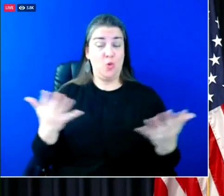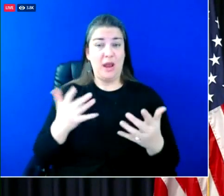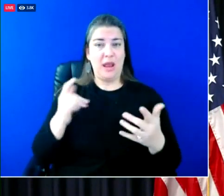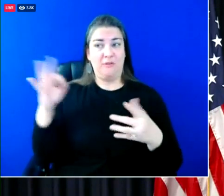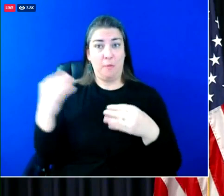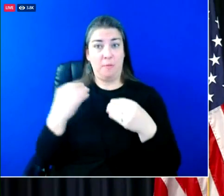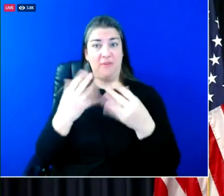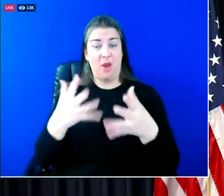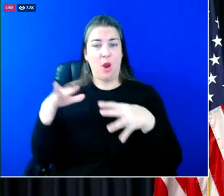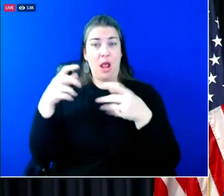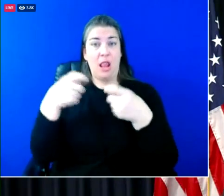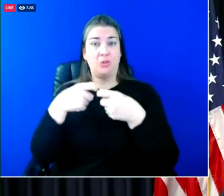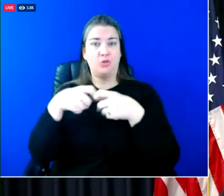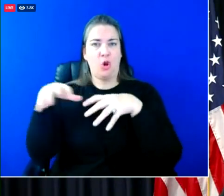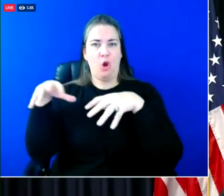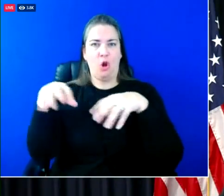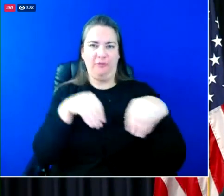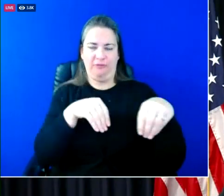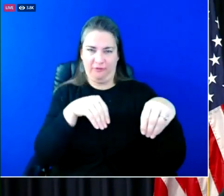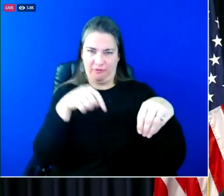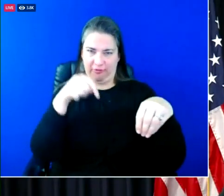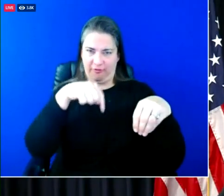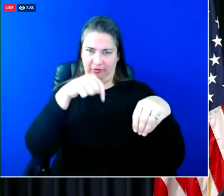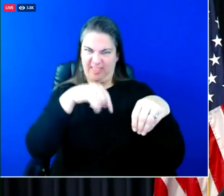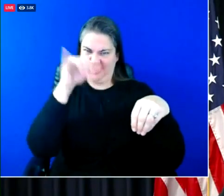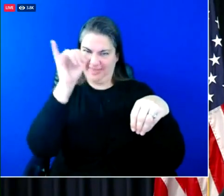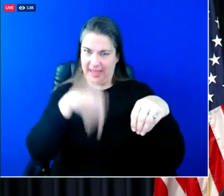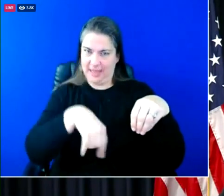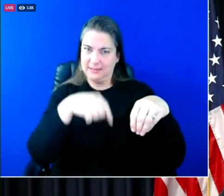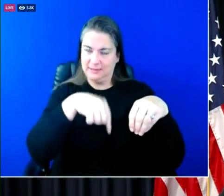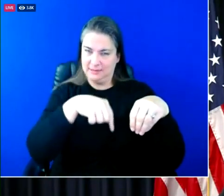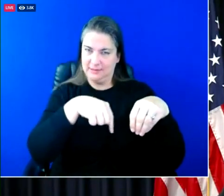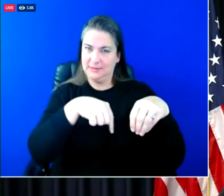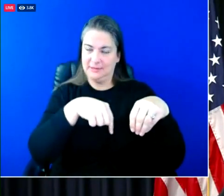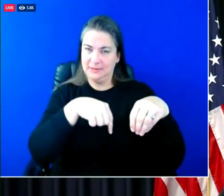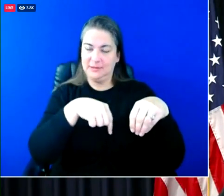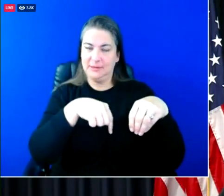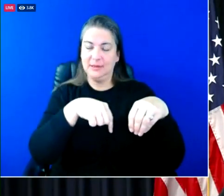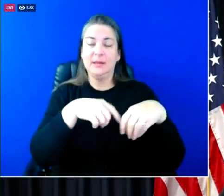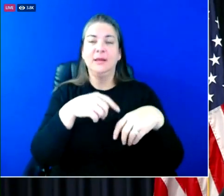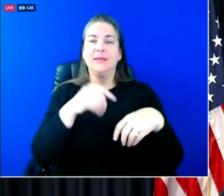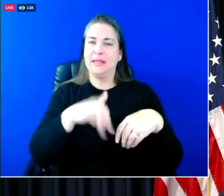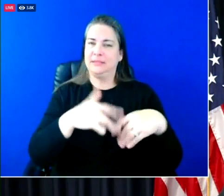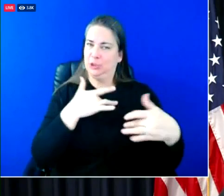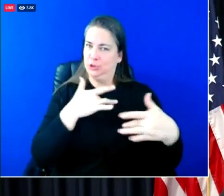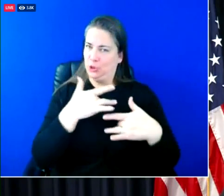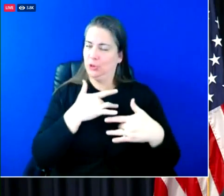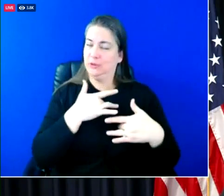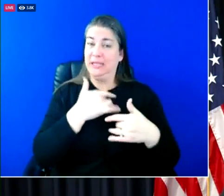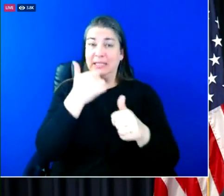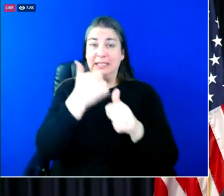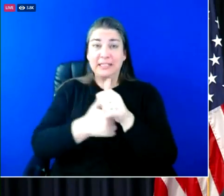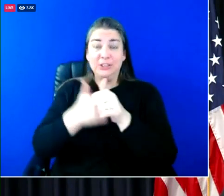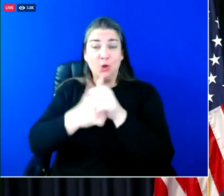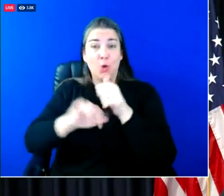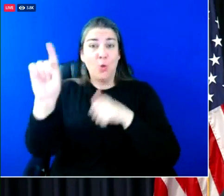And for that, we have either for each, uh, provider. We have a, uh, generator